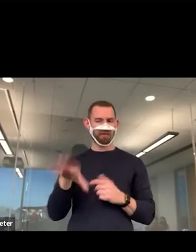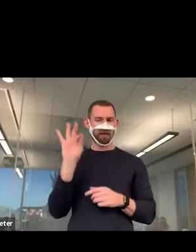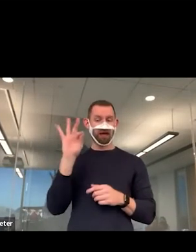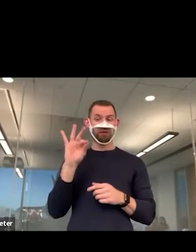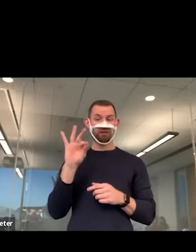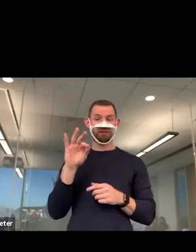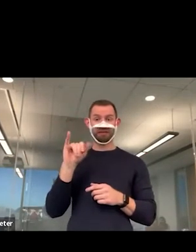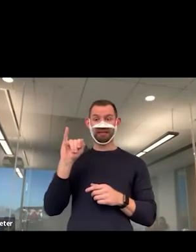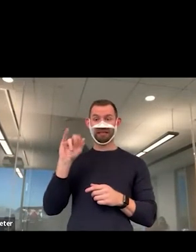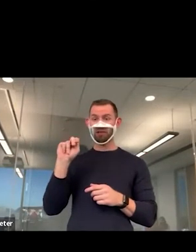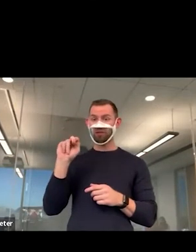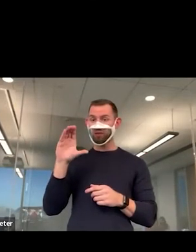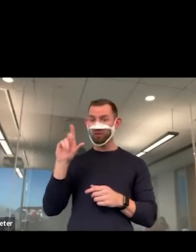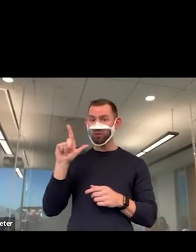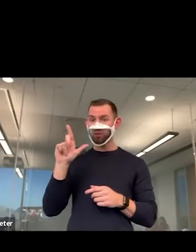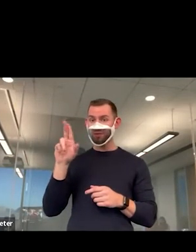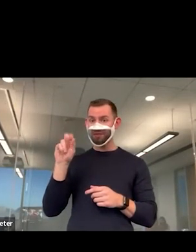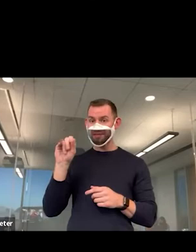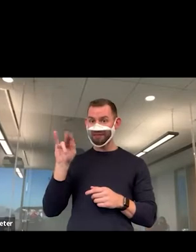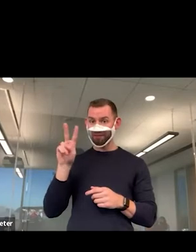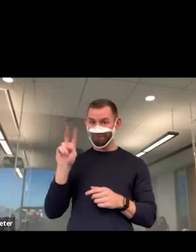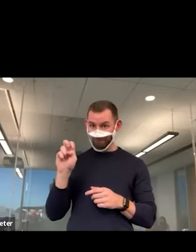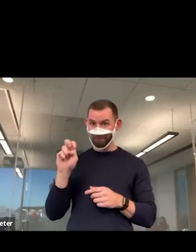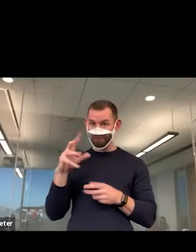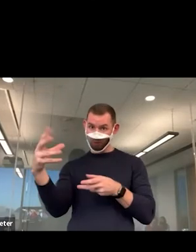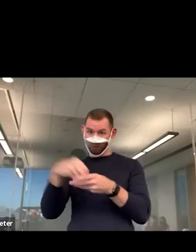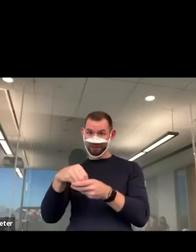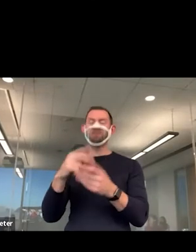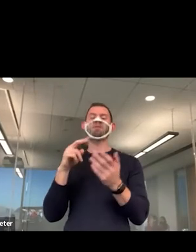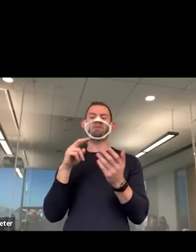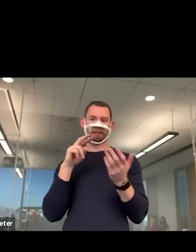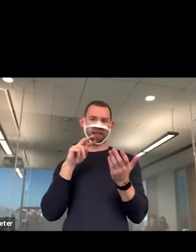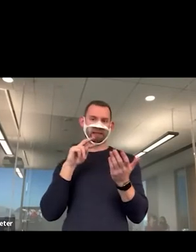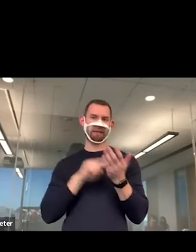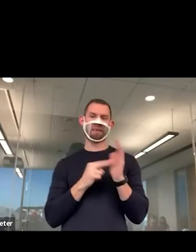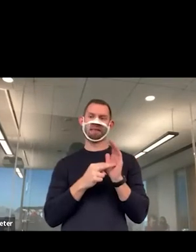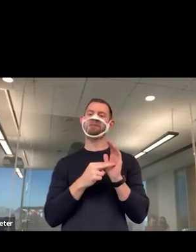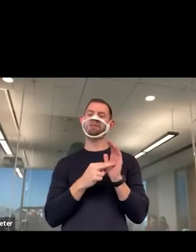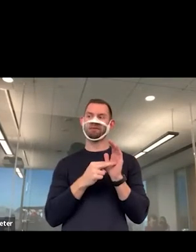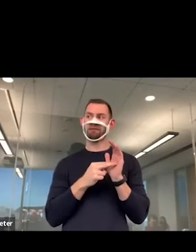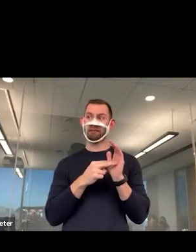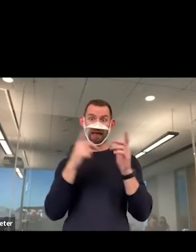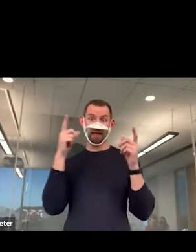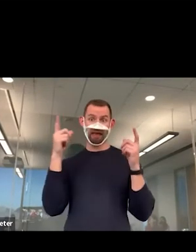and it's a combination of things i think it's there it's because you're there all day um